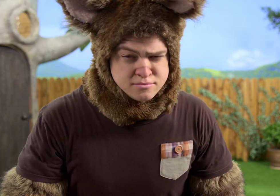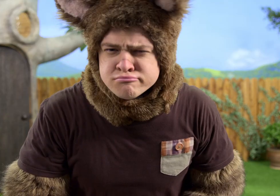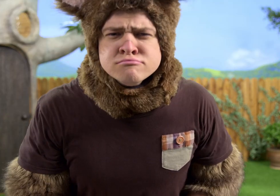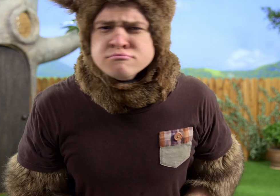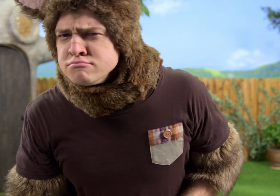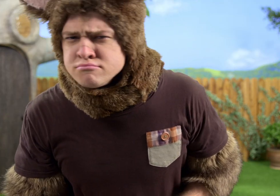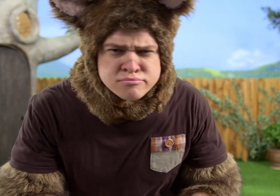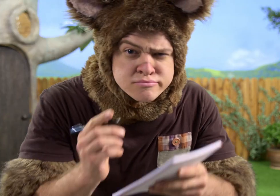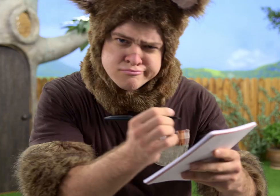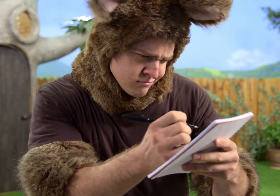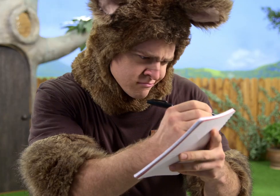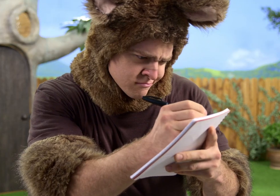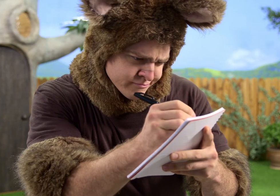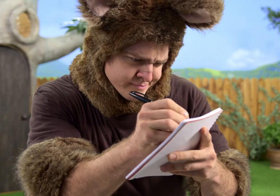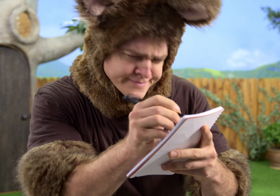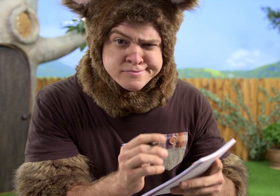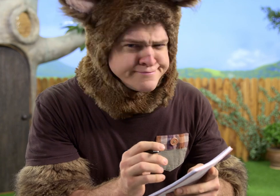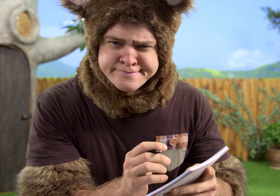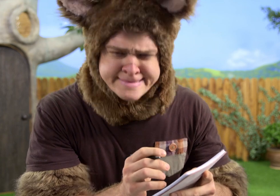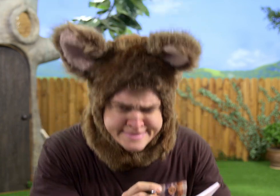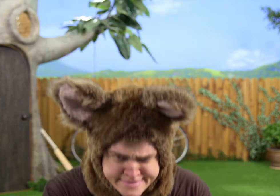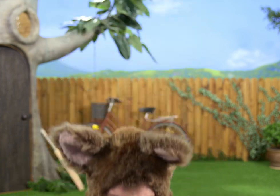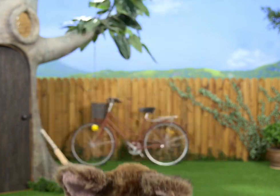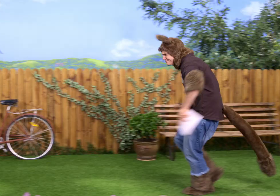Hm? Hm. Mm-mm.